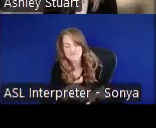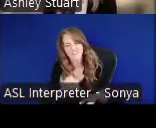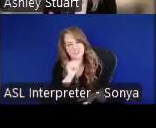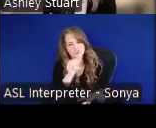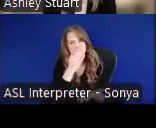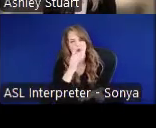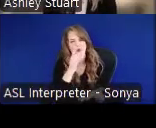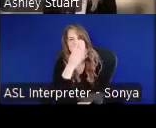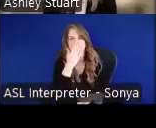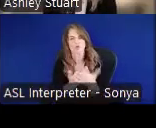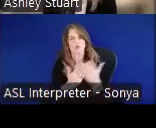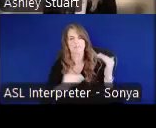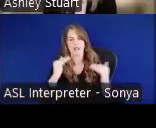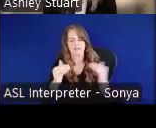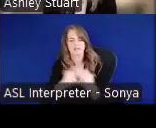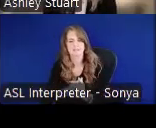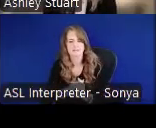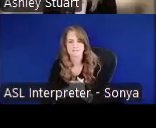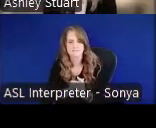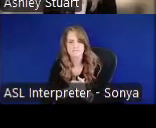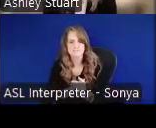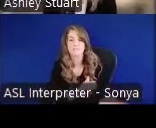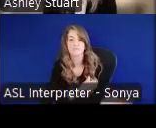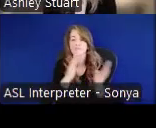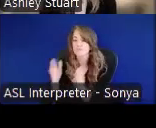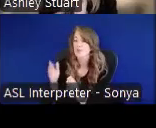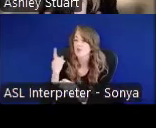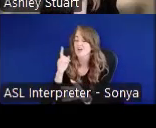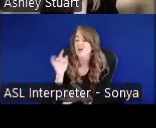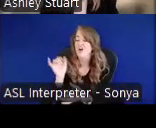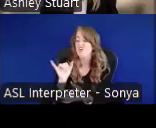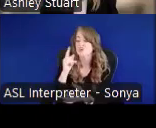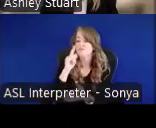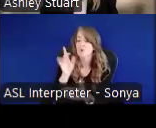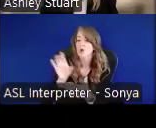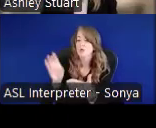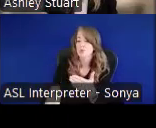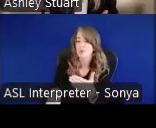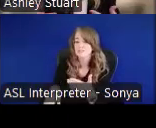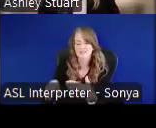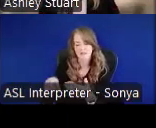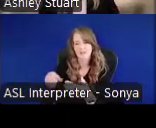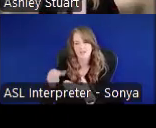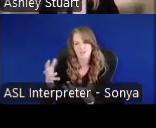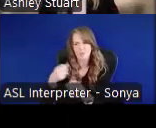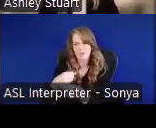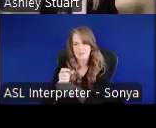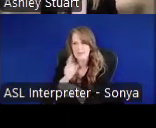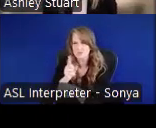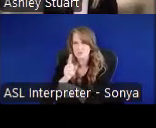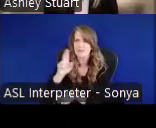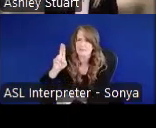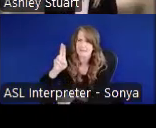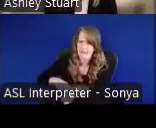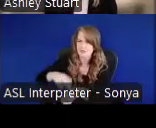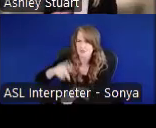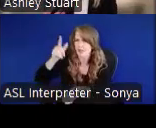Additionally, when it comes to consequences, making sure they're logical and they're natural consequences as